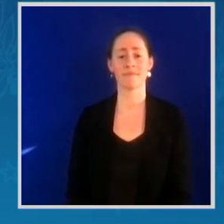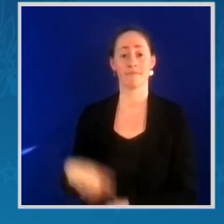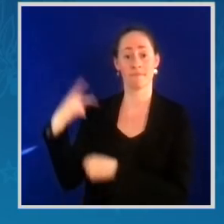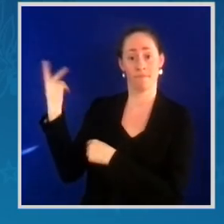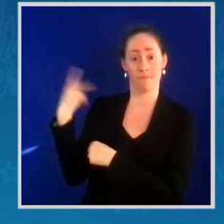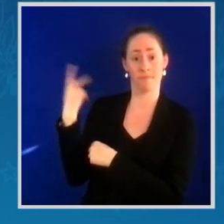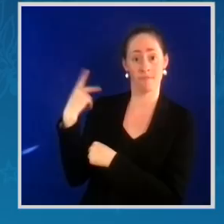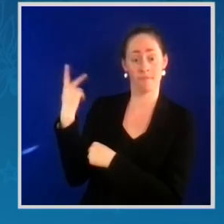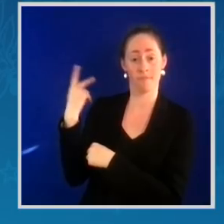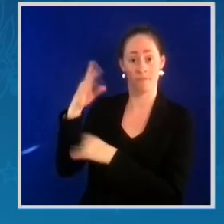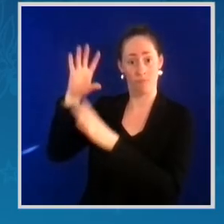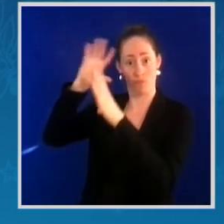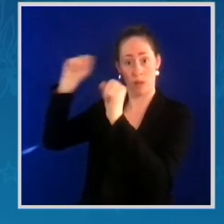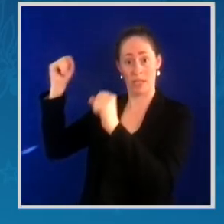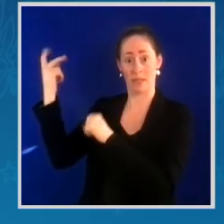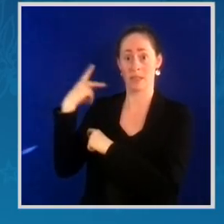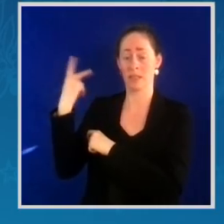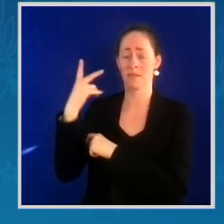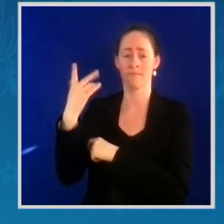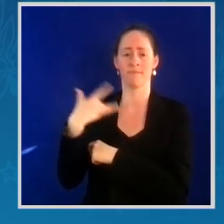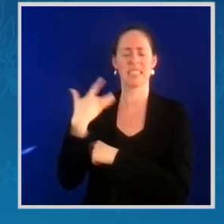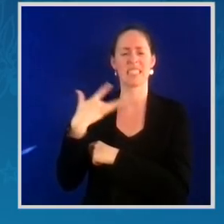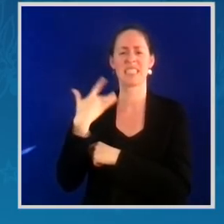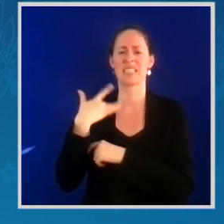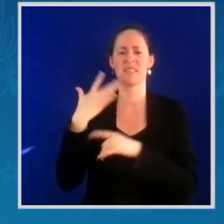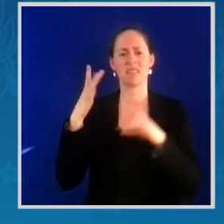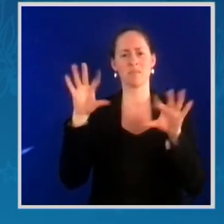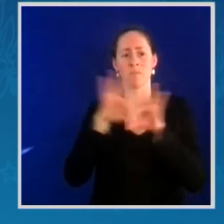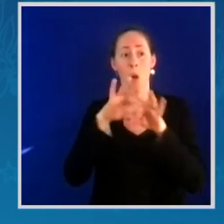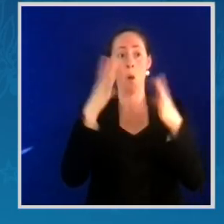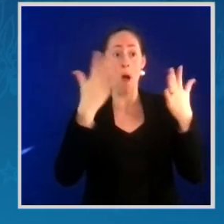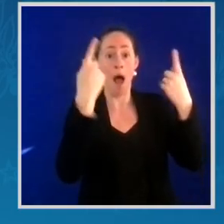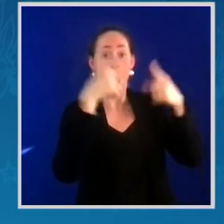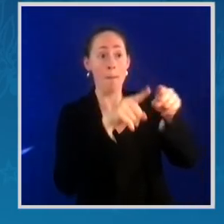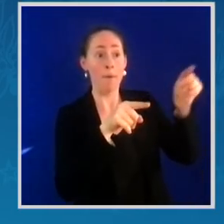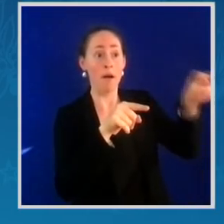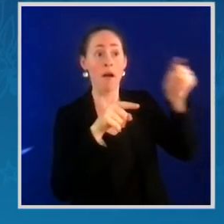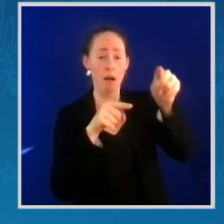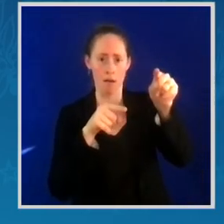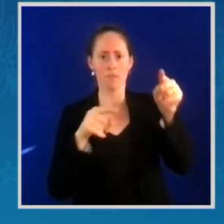We believe not only in the importance and add to our national security,